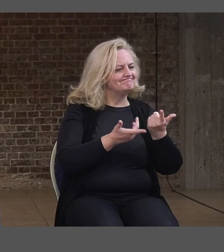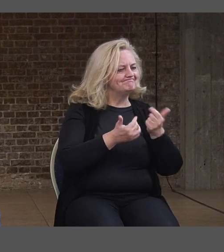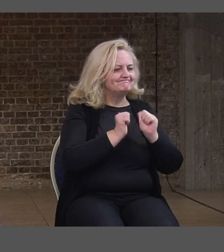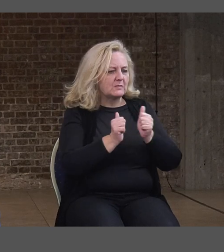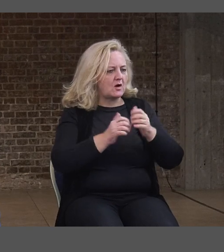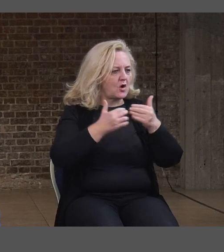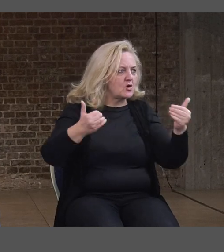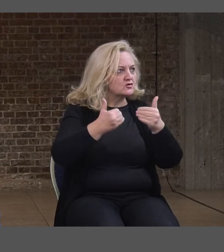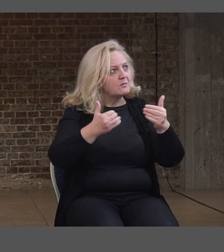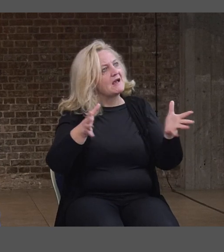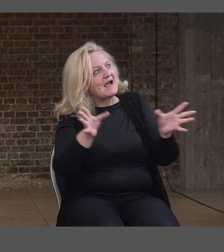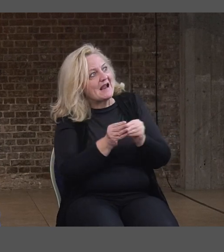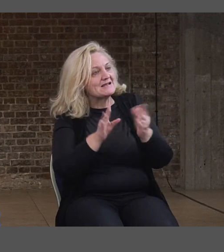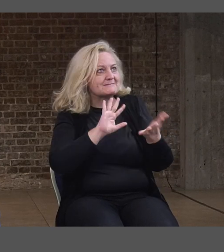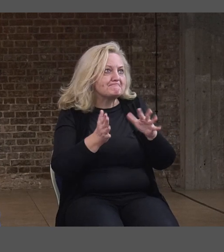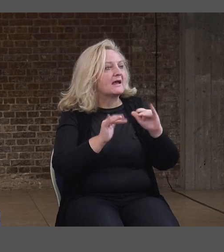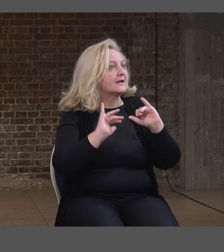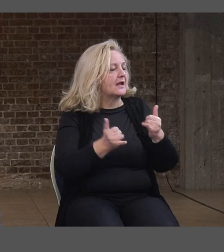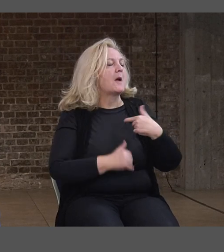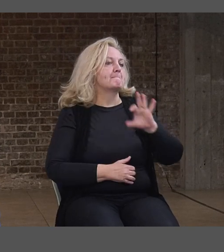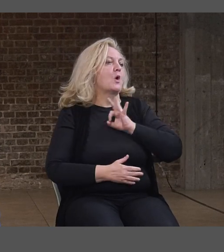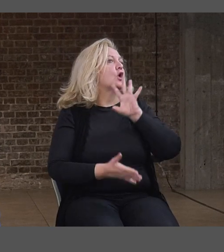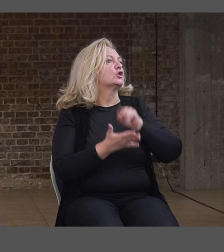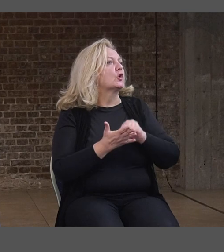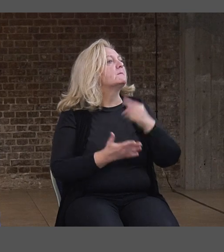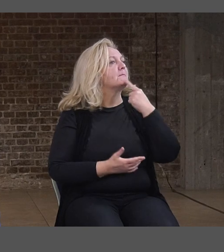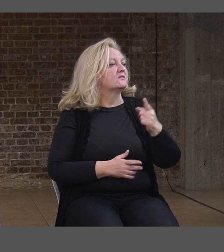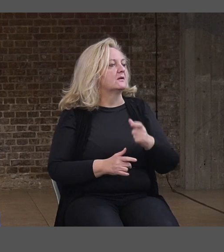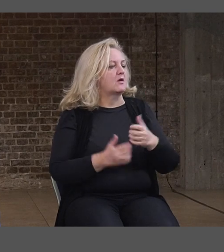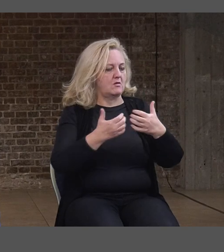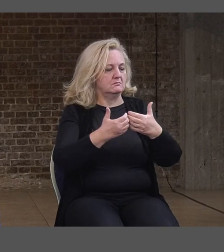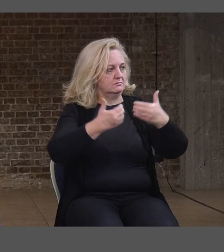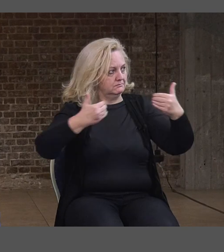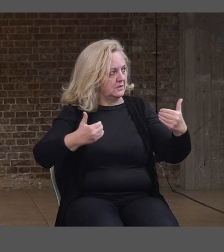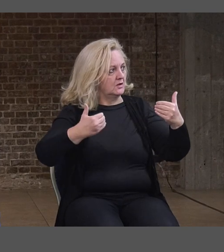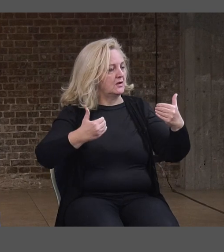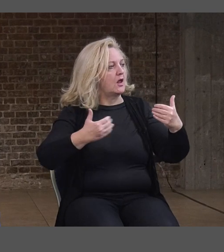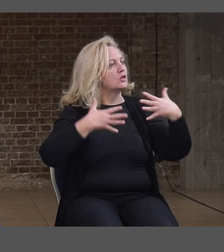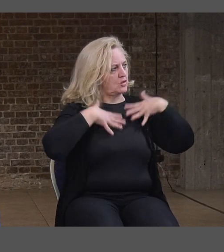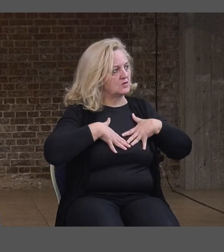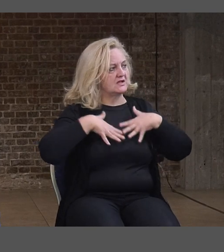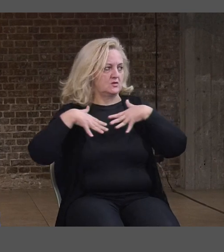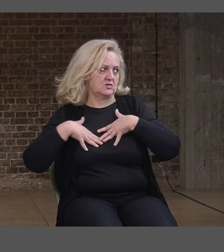And I will say from my own experience, that this distinctiveness and this identity is important for people or deaf people,